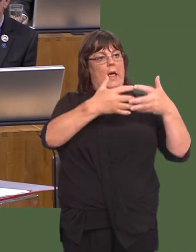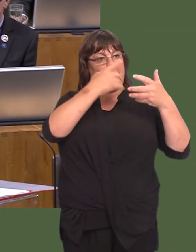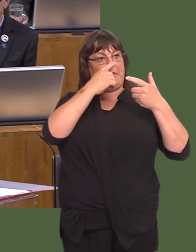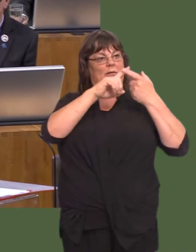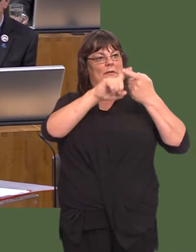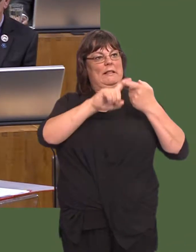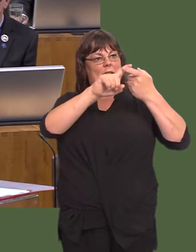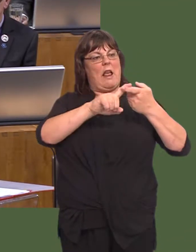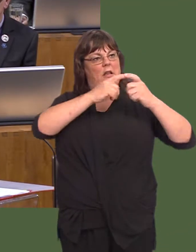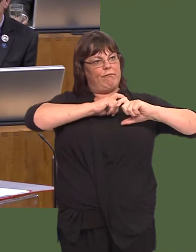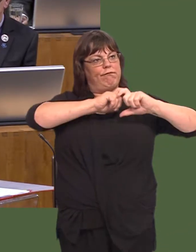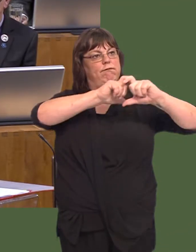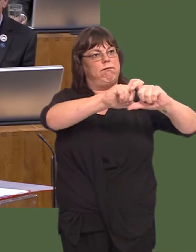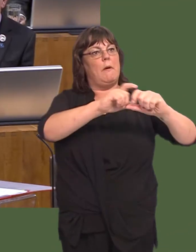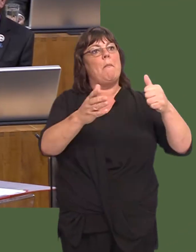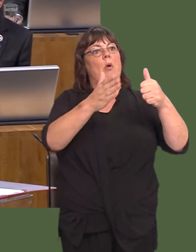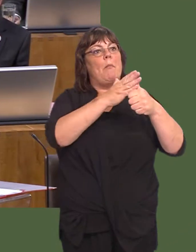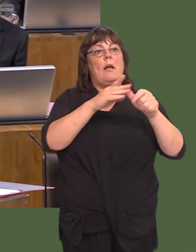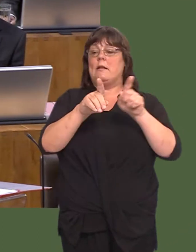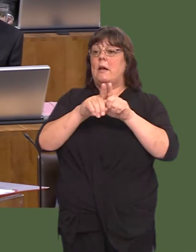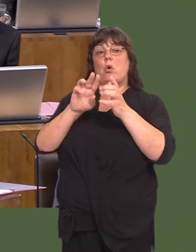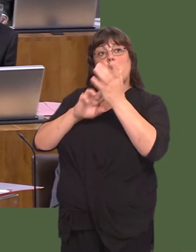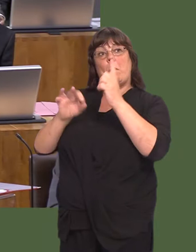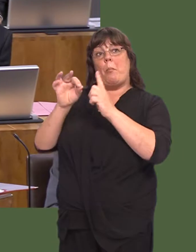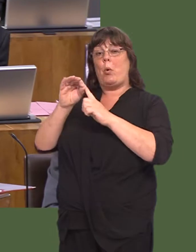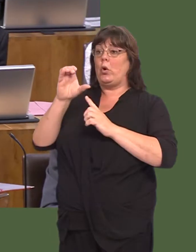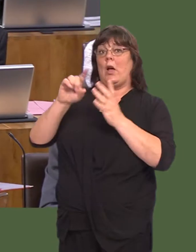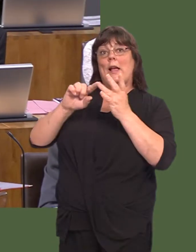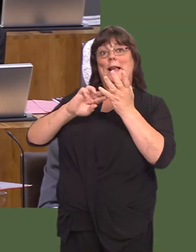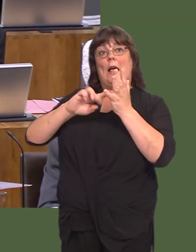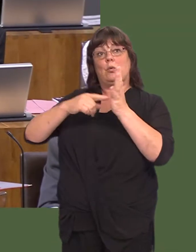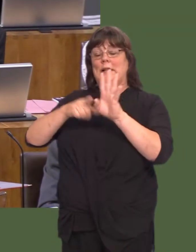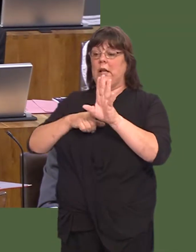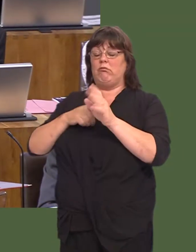Also important to note, of course, the successful campaign by Newport County to stay in League